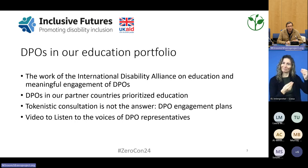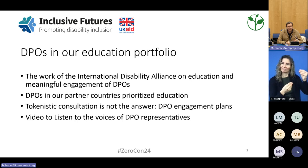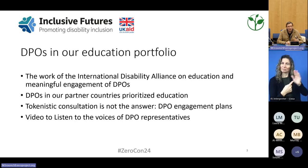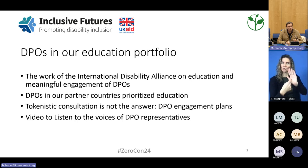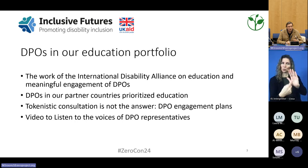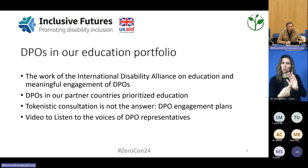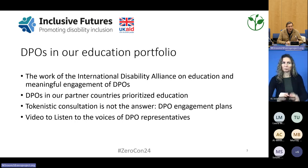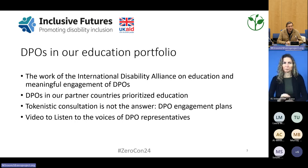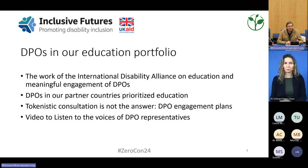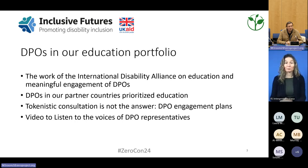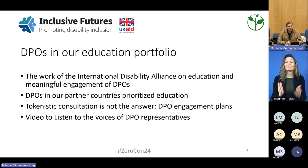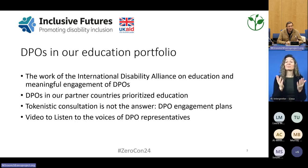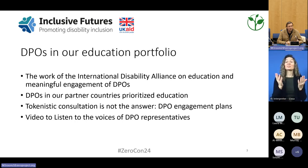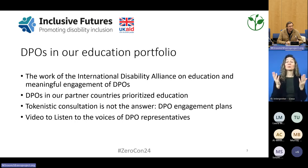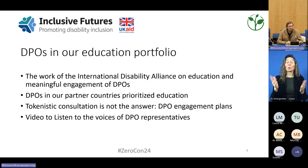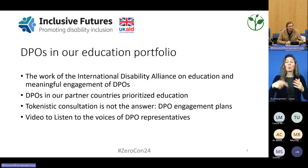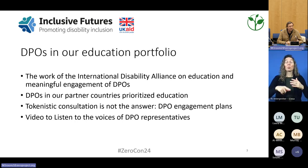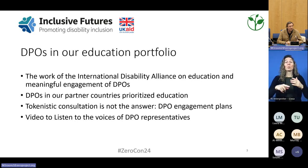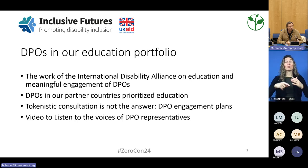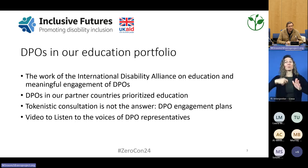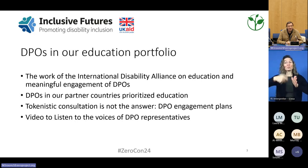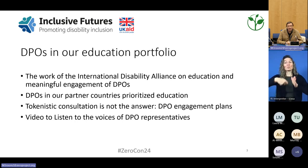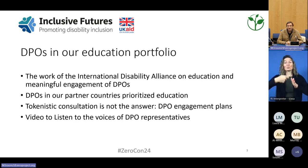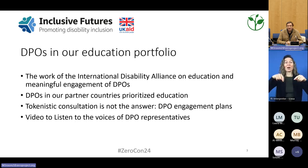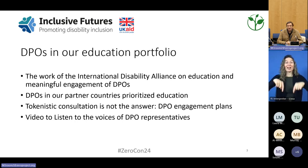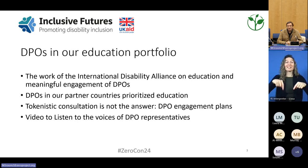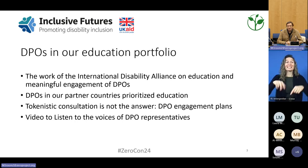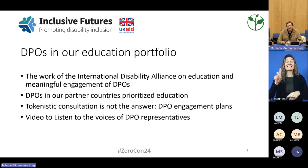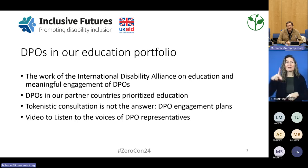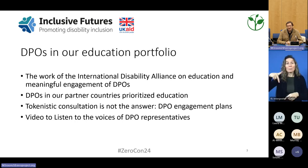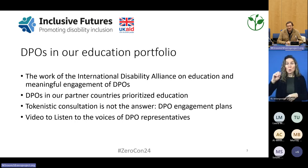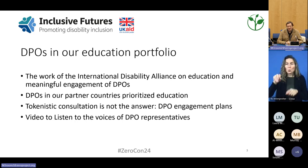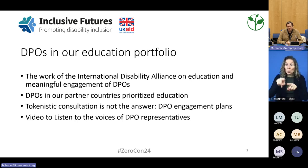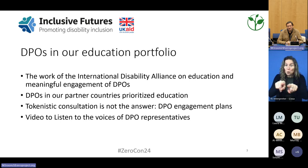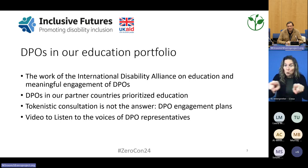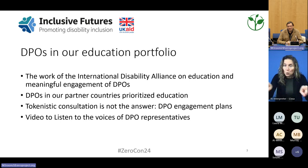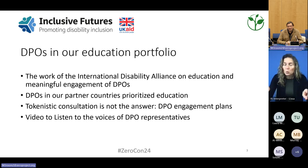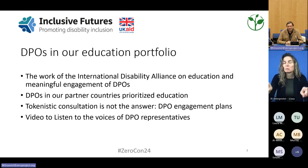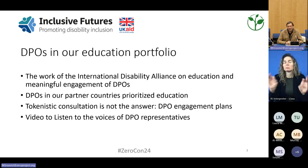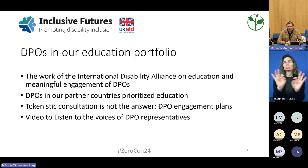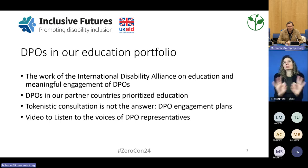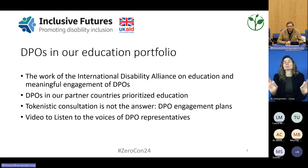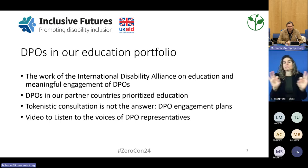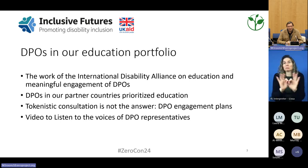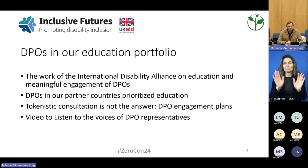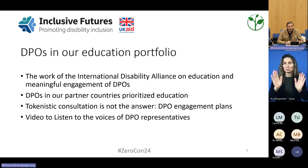throughout the project cycle management, many of you would say is that really innovative? We are